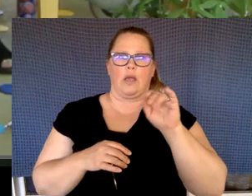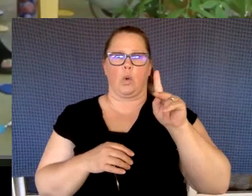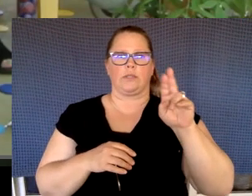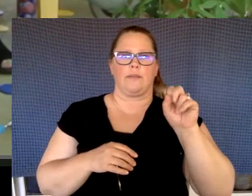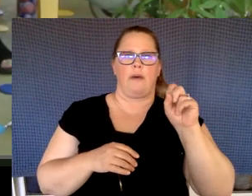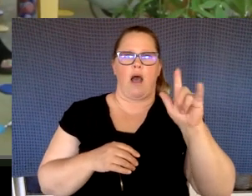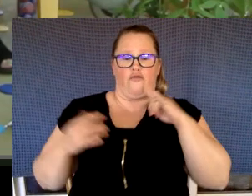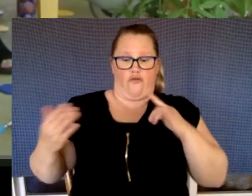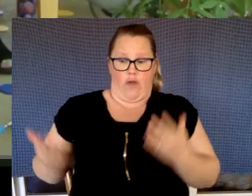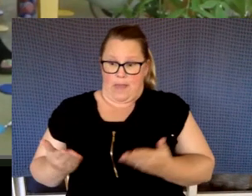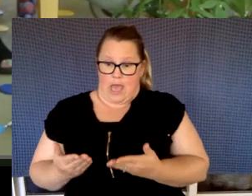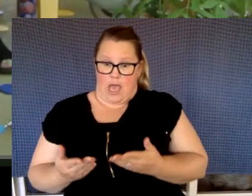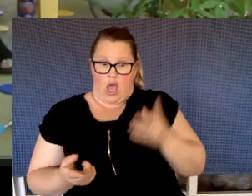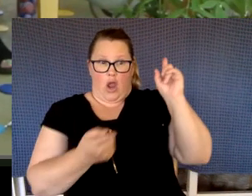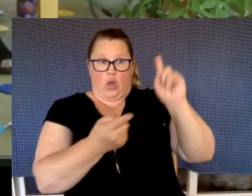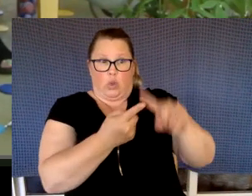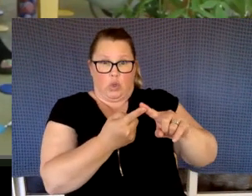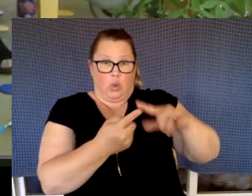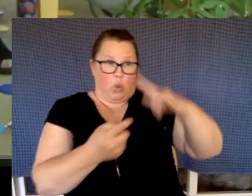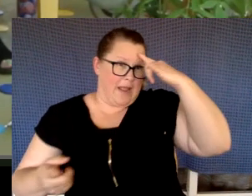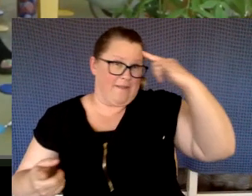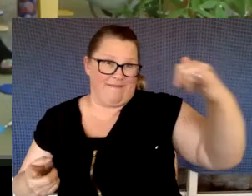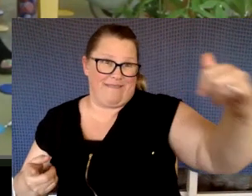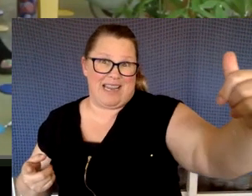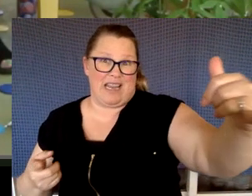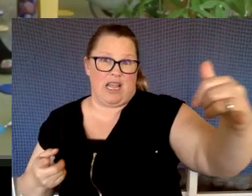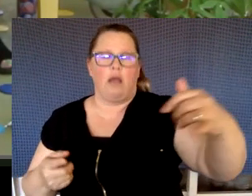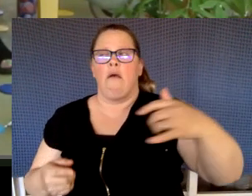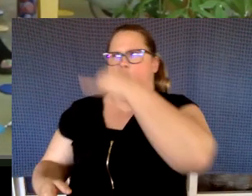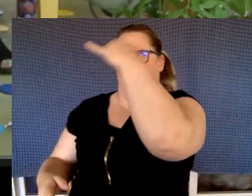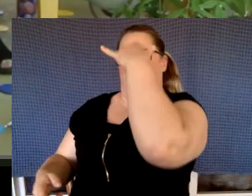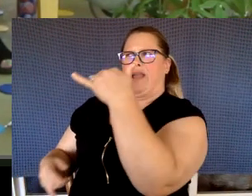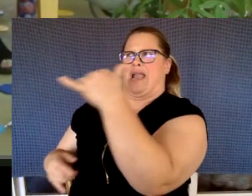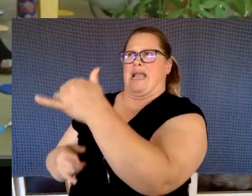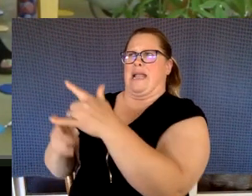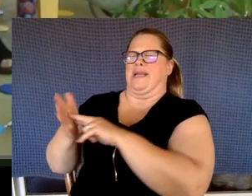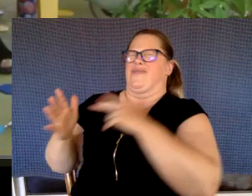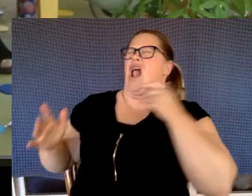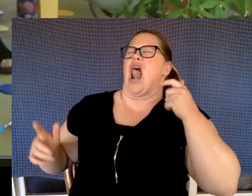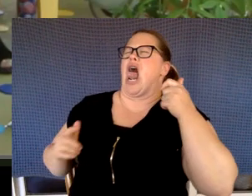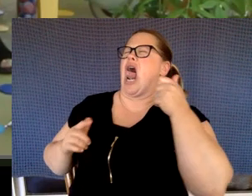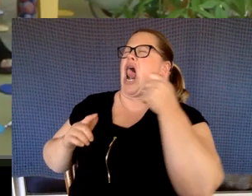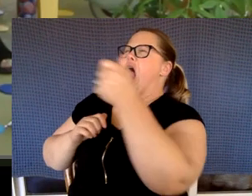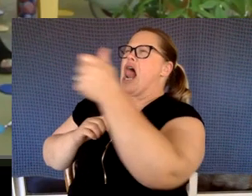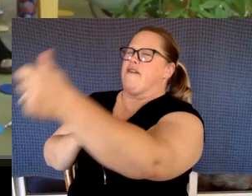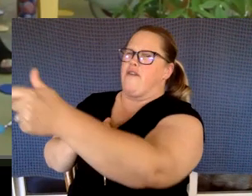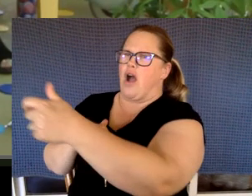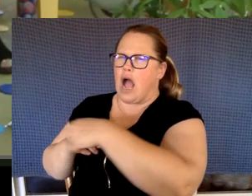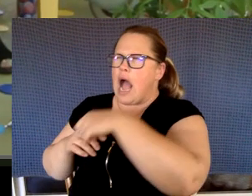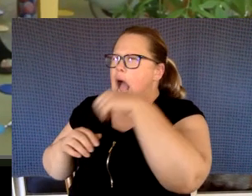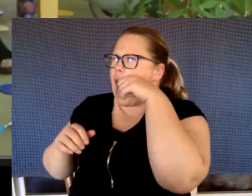infinity and infinity is really far. you know I remember when Buzz Lightyear